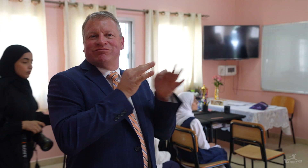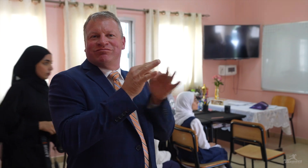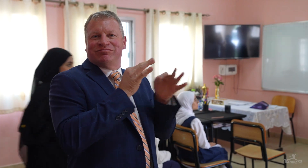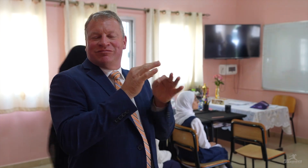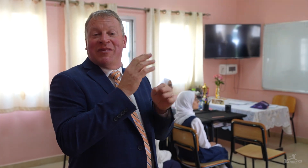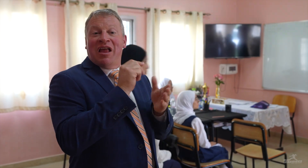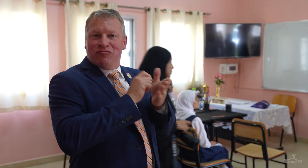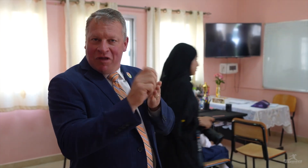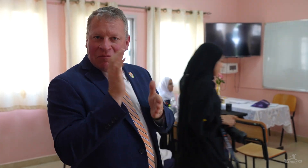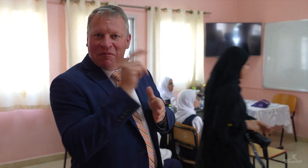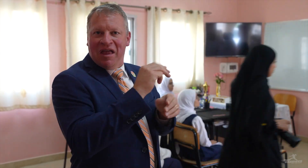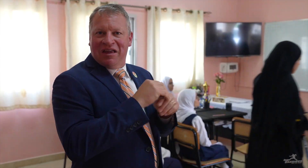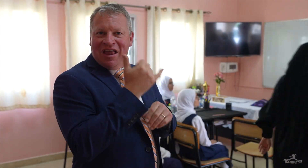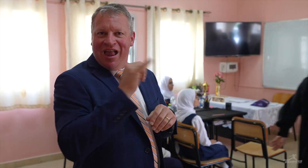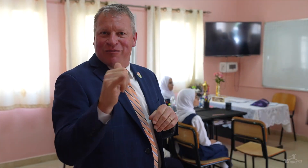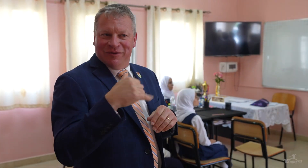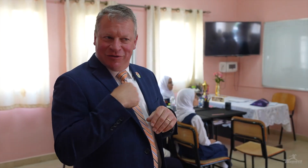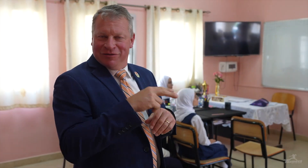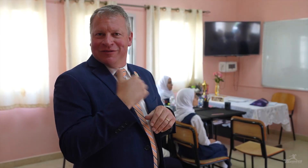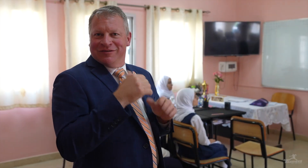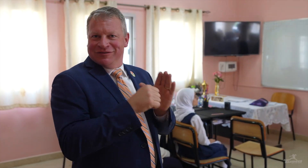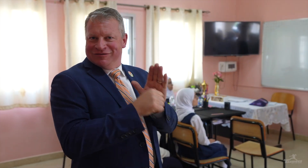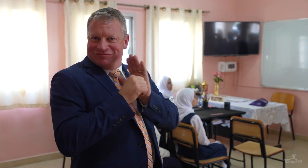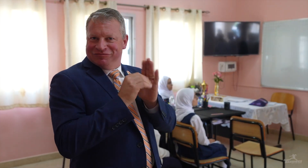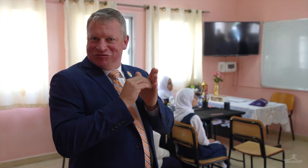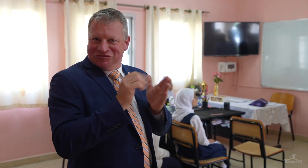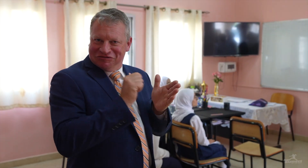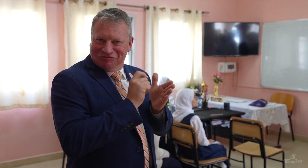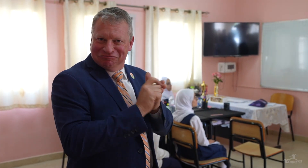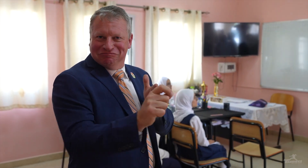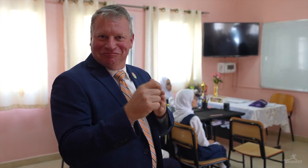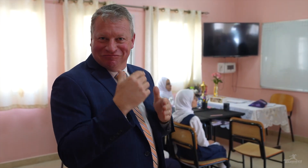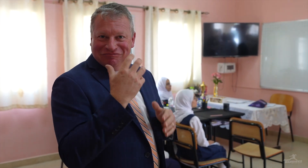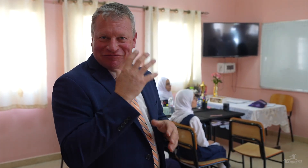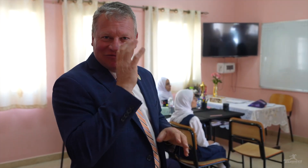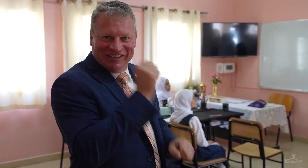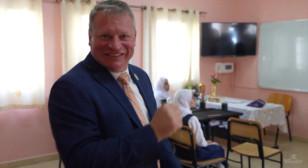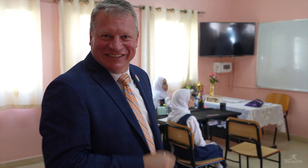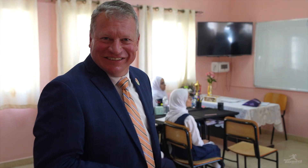they’ll discuss it and write it back into Arabic. This skill is impressive, and the process is fascinating.